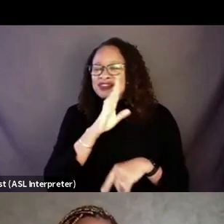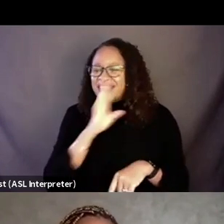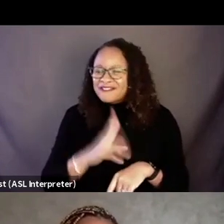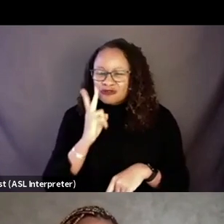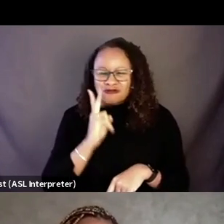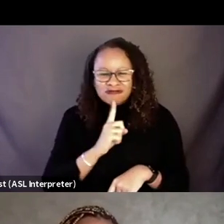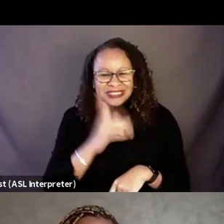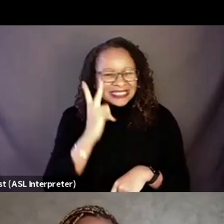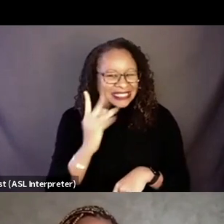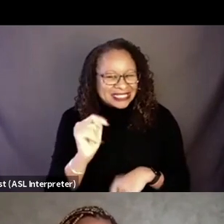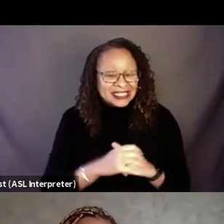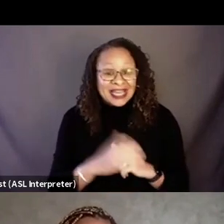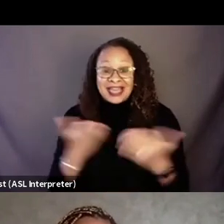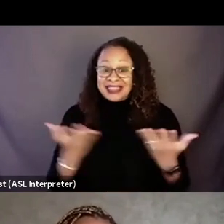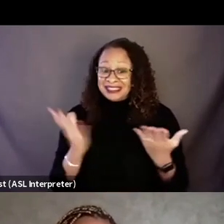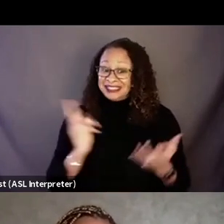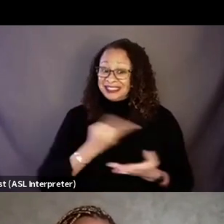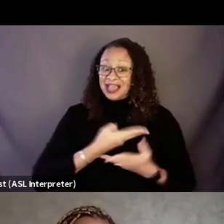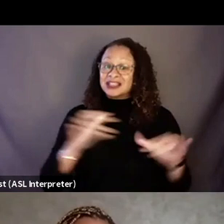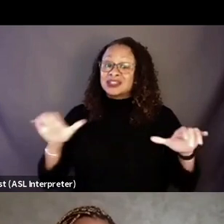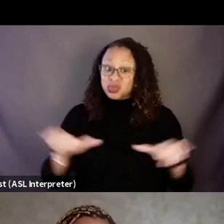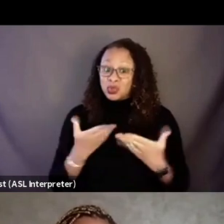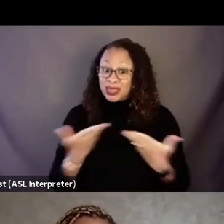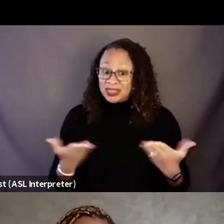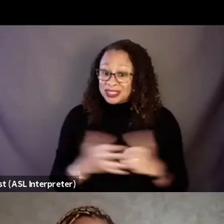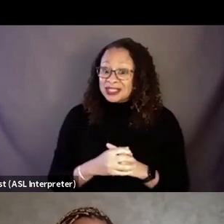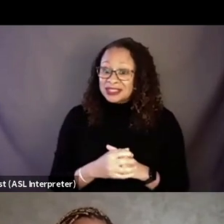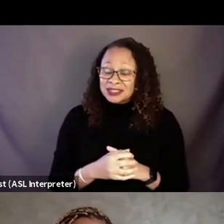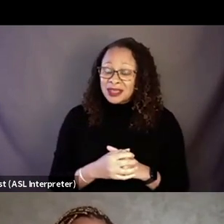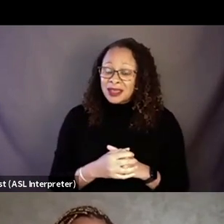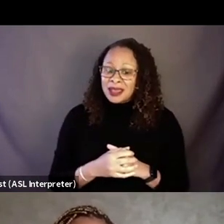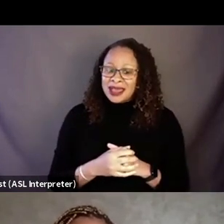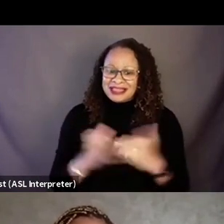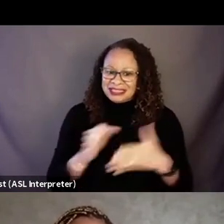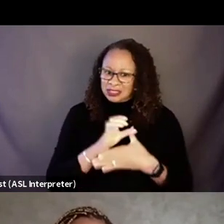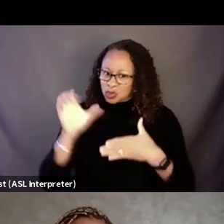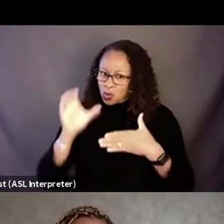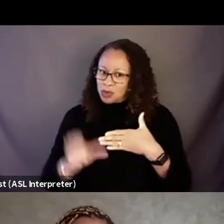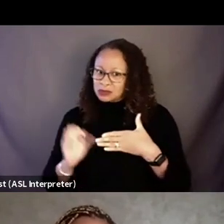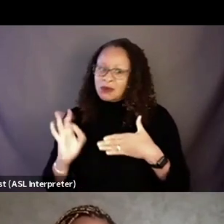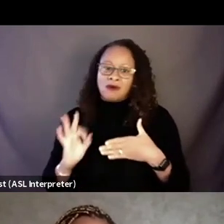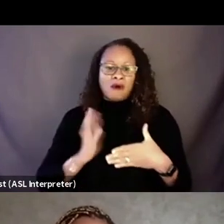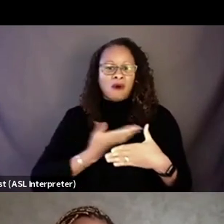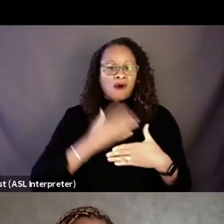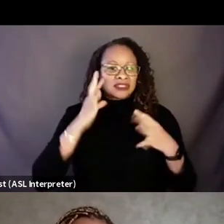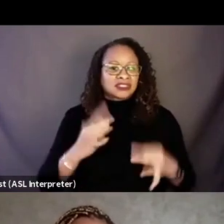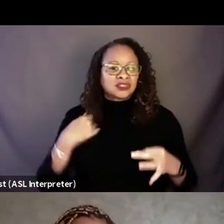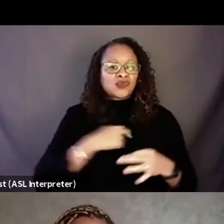Like, this is us doing this and this are the consequences of all the decisions we've made historically.